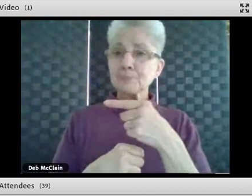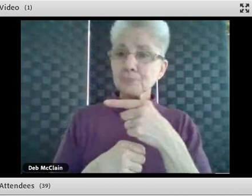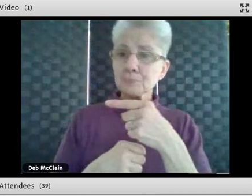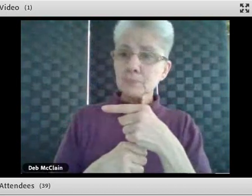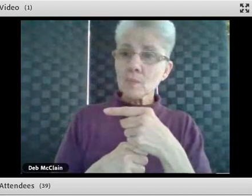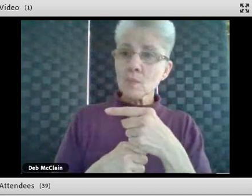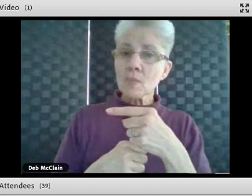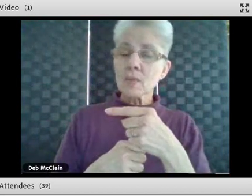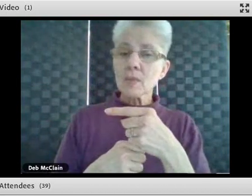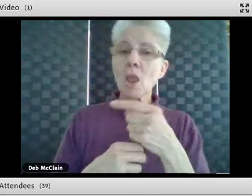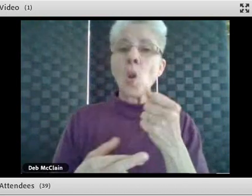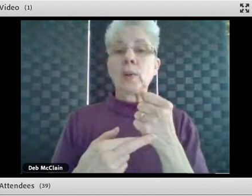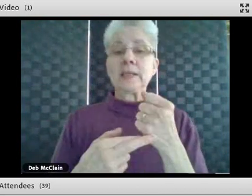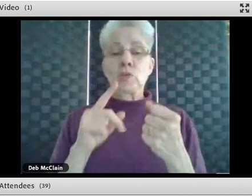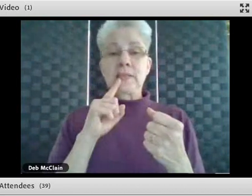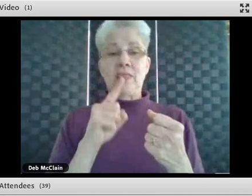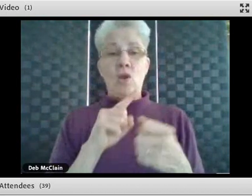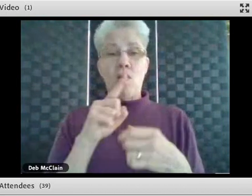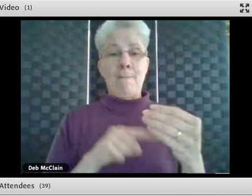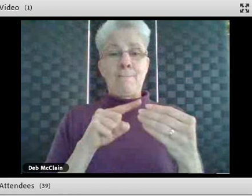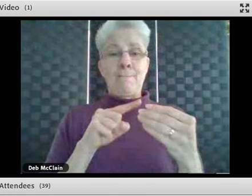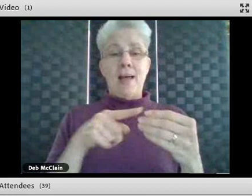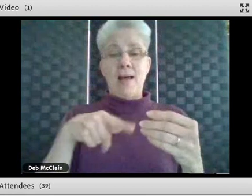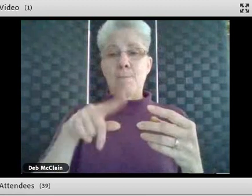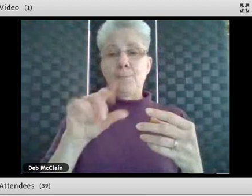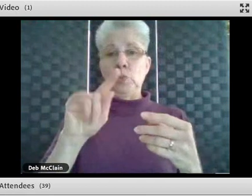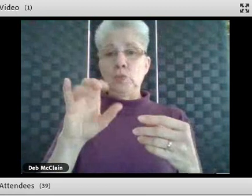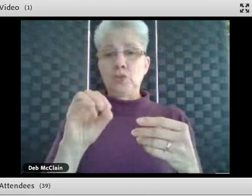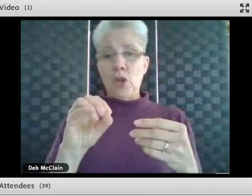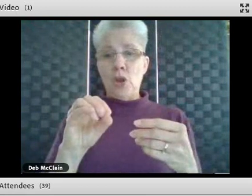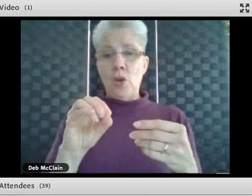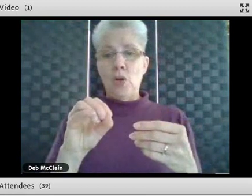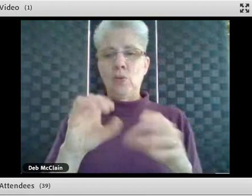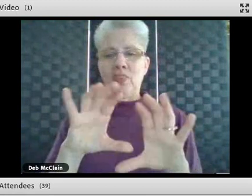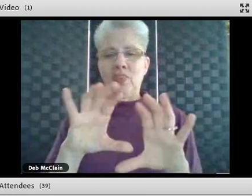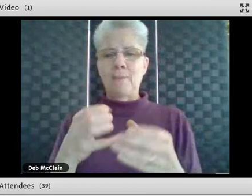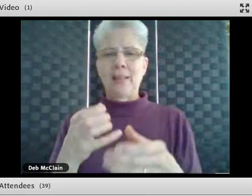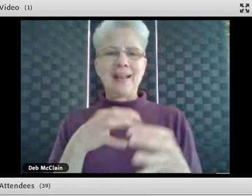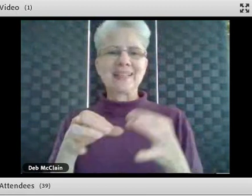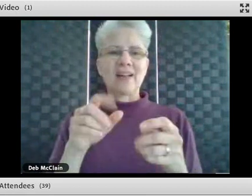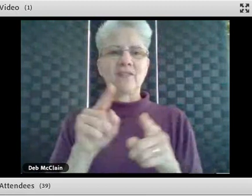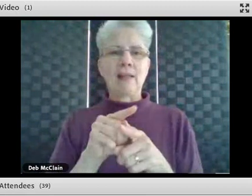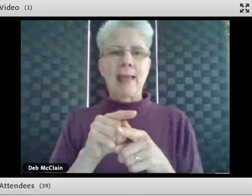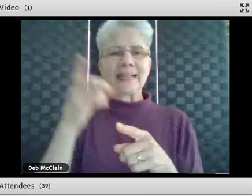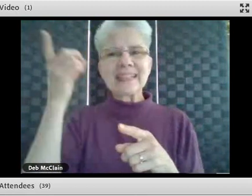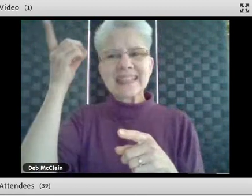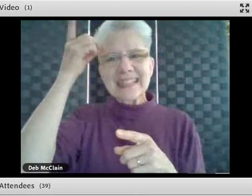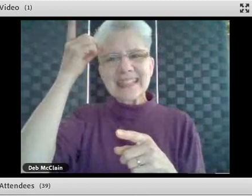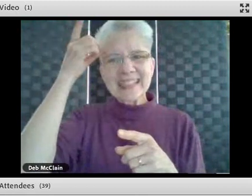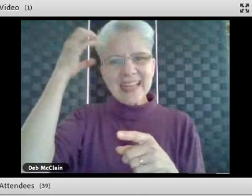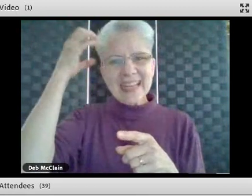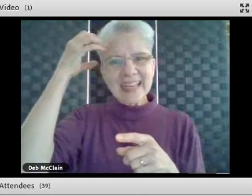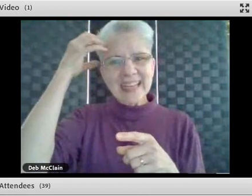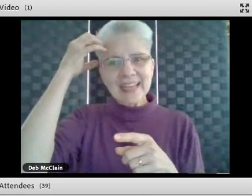that are about Pluto the planet as opposed to Pluto, like the Disney character and any other type of Pluto.